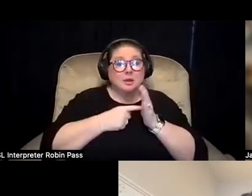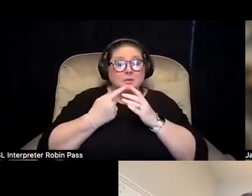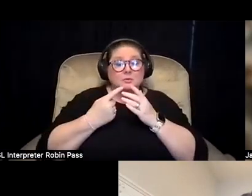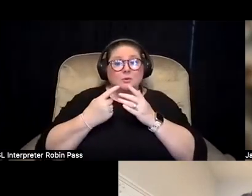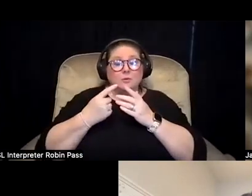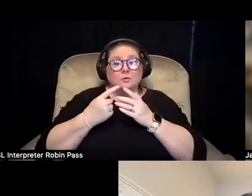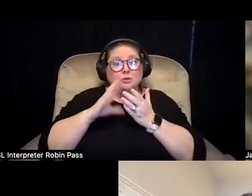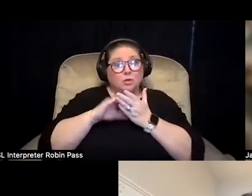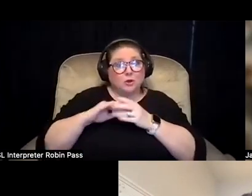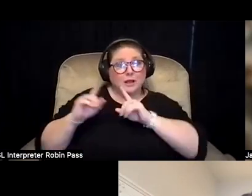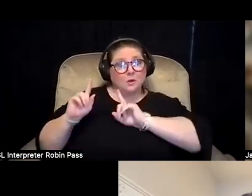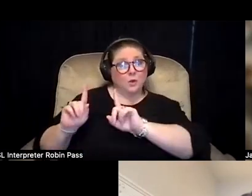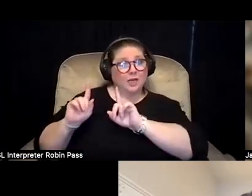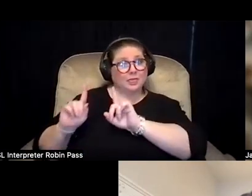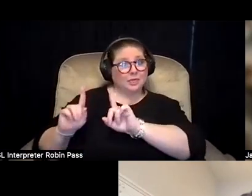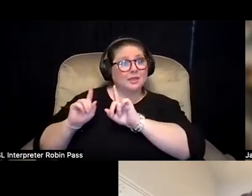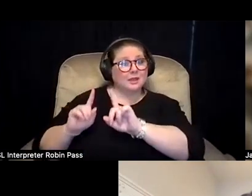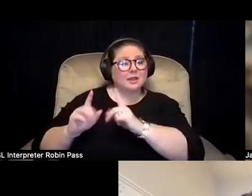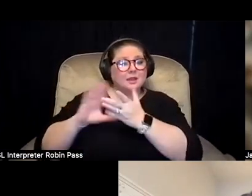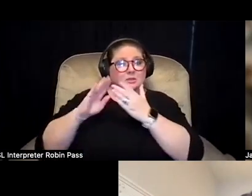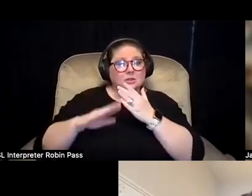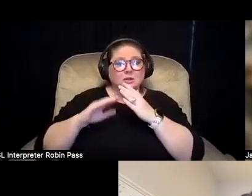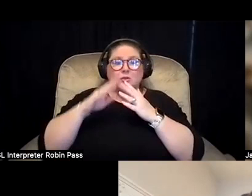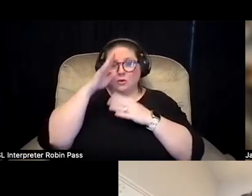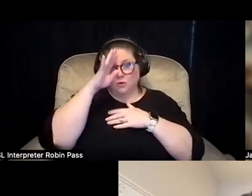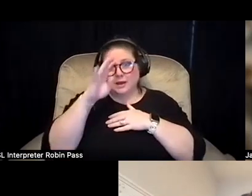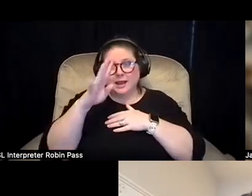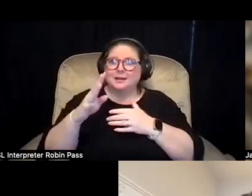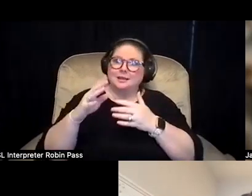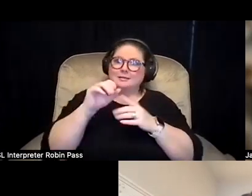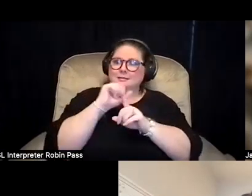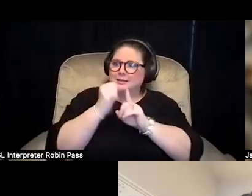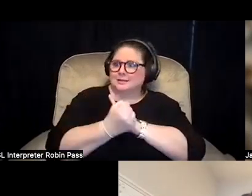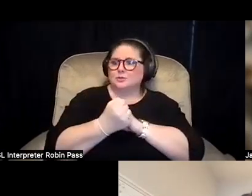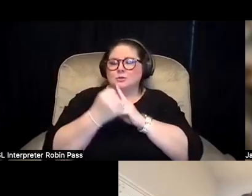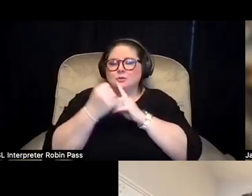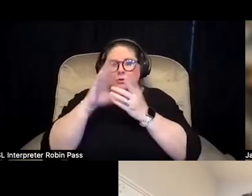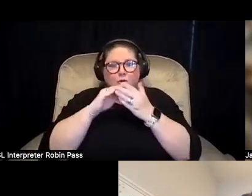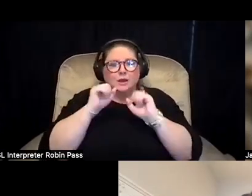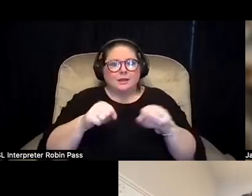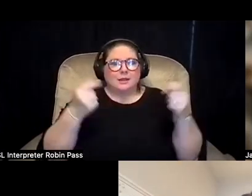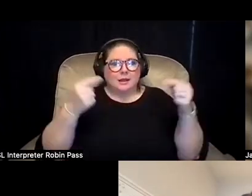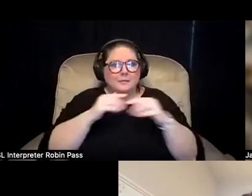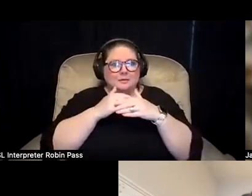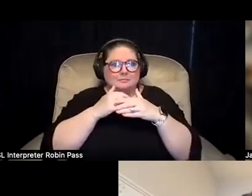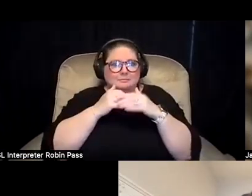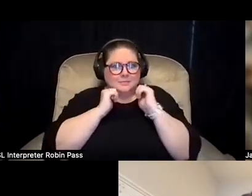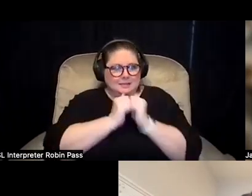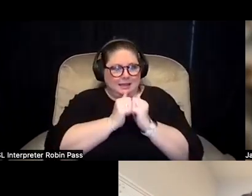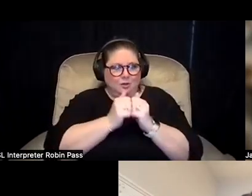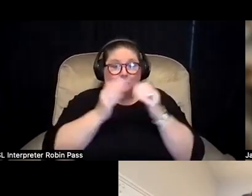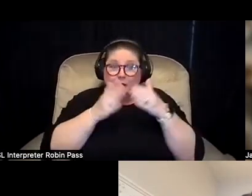creating the conditions where learning can happen together and being open to changing up what we do